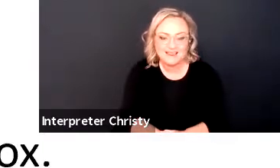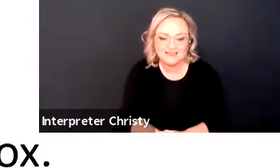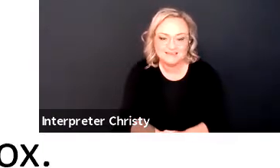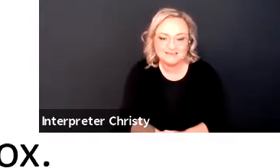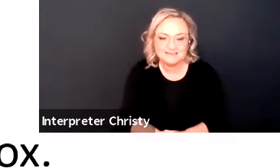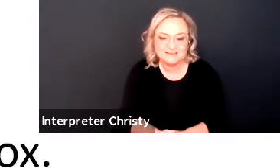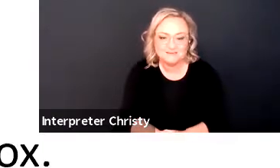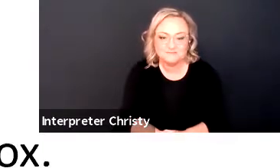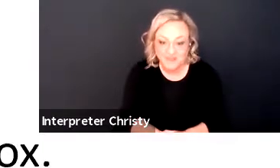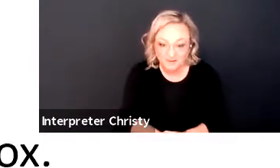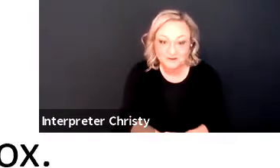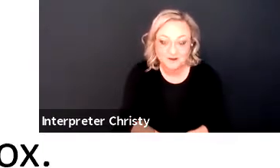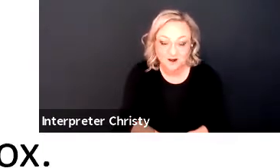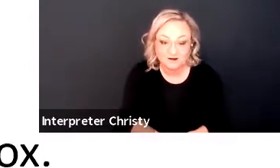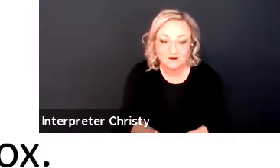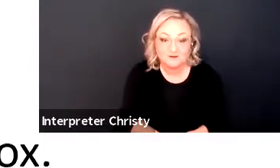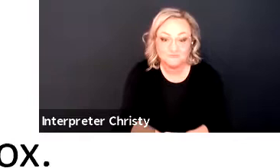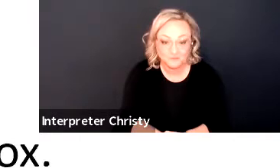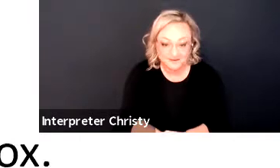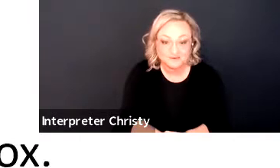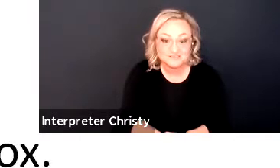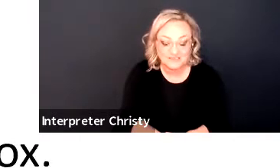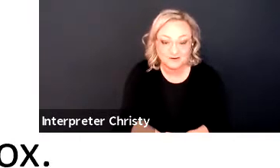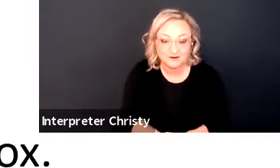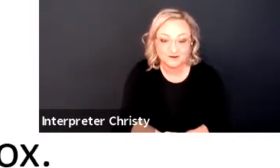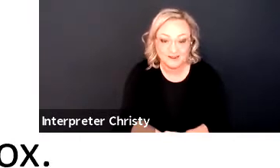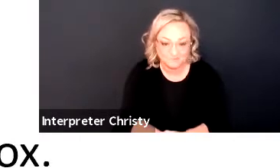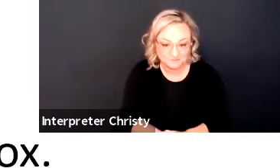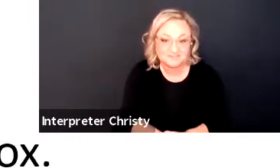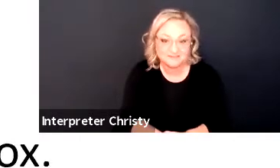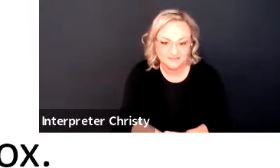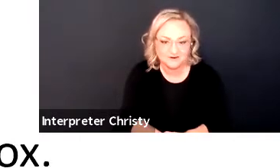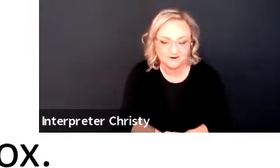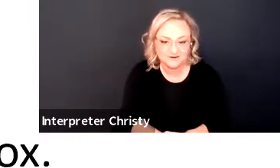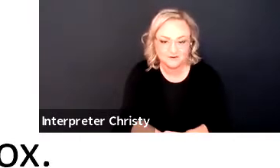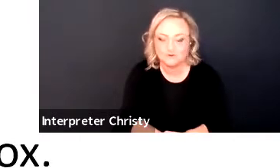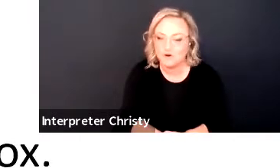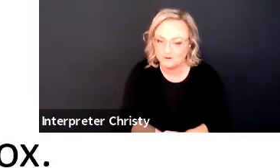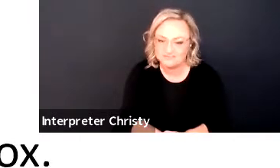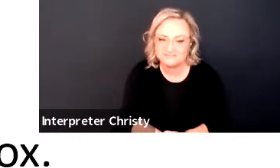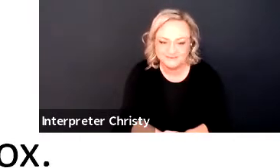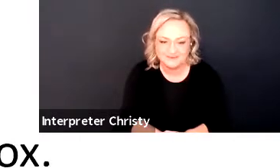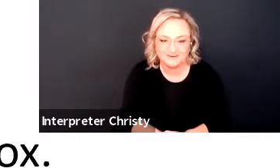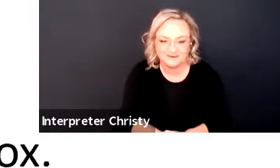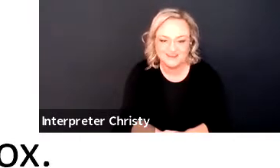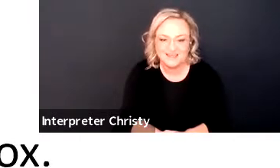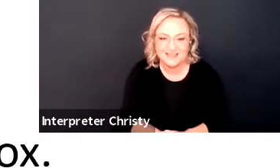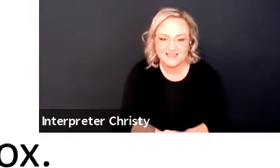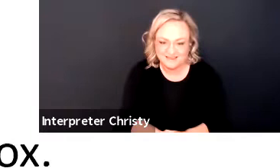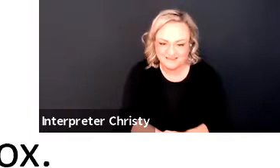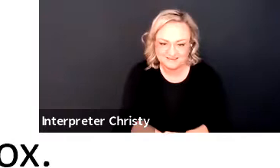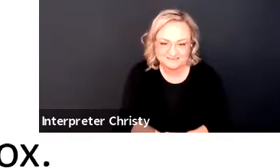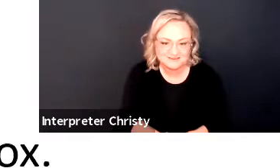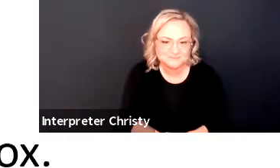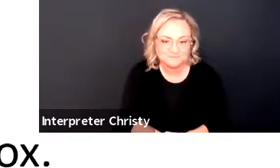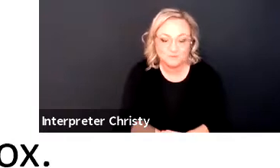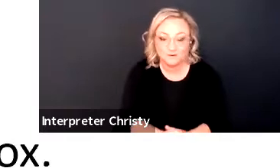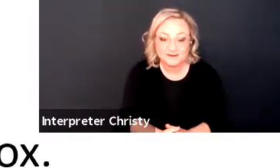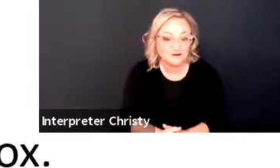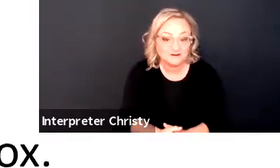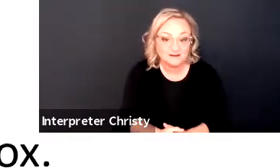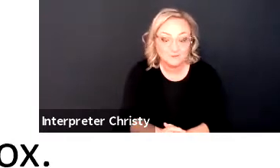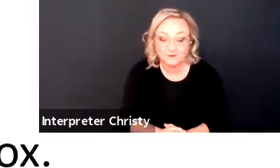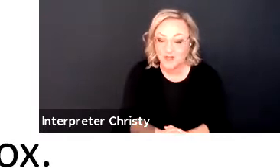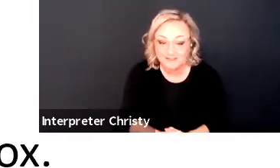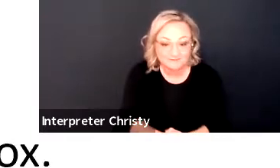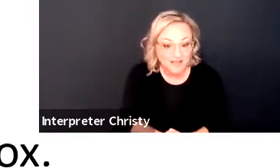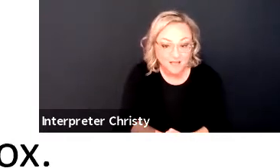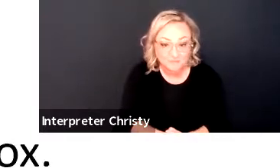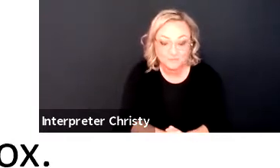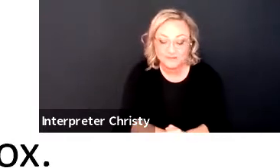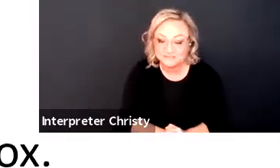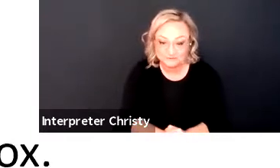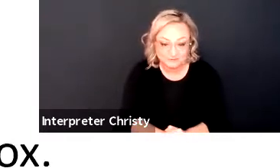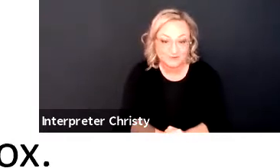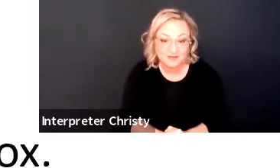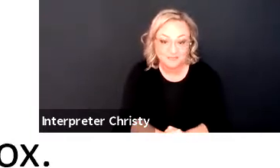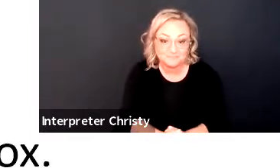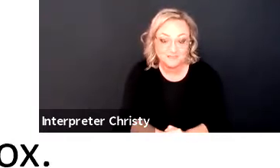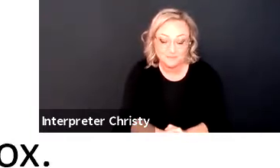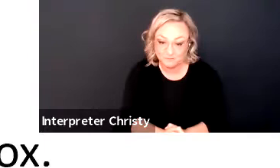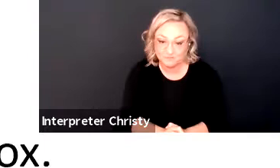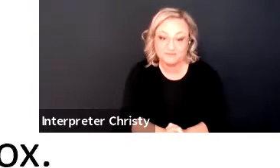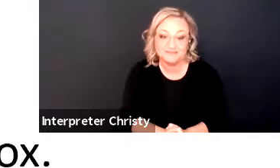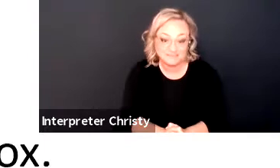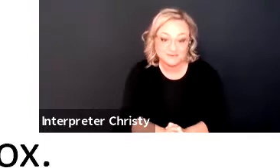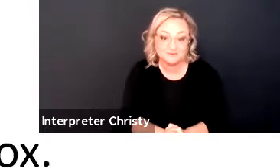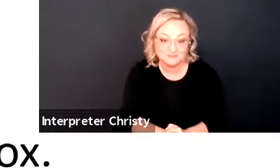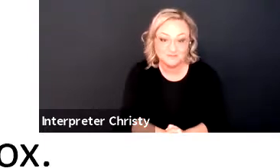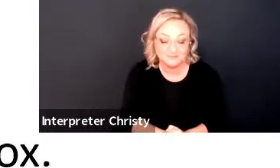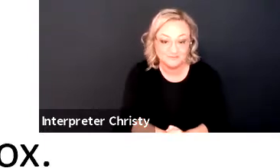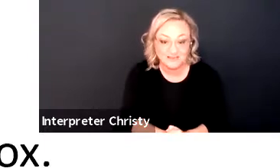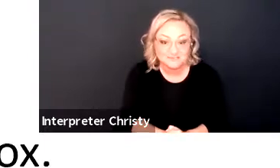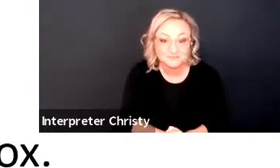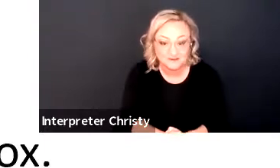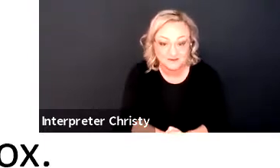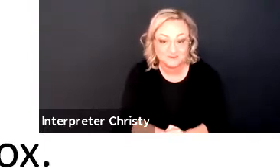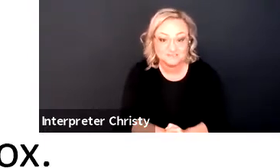Interpreter Christy : And now, here we are 40 years later and we're still here you're all still here and we're here we're not giving up, we still showed up and we will continue to do that for the next 40 years.